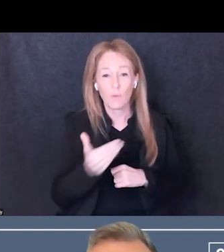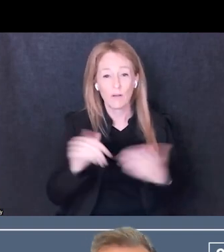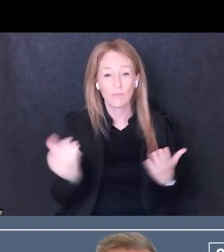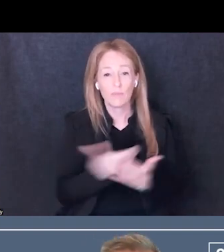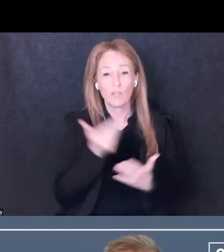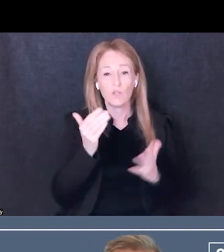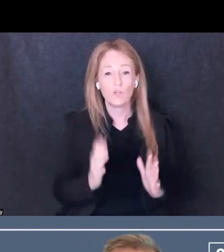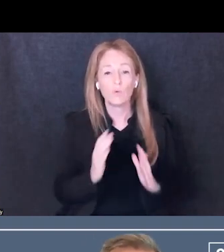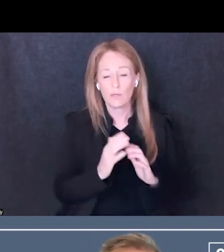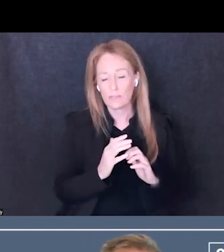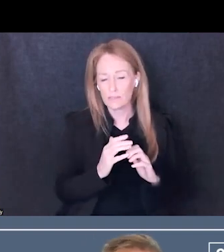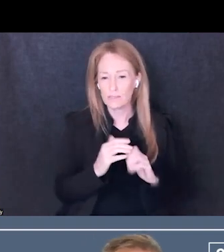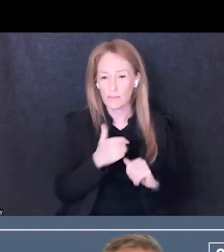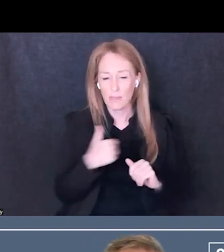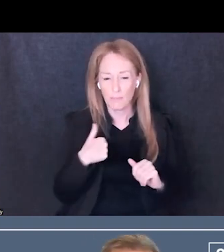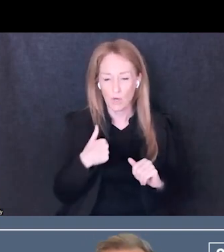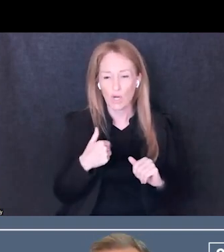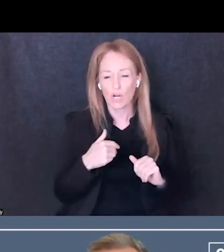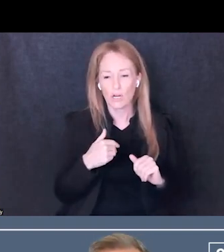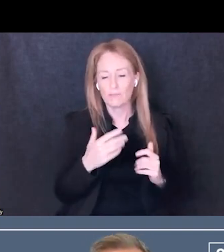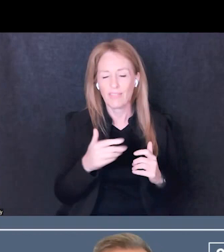988 IN THE COORDINATING OFFICE.